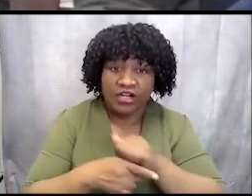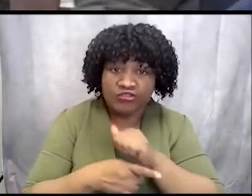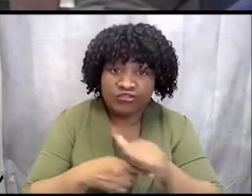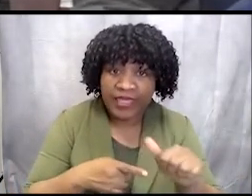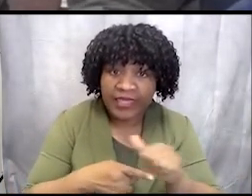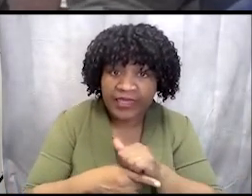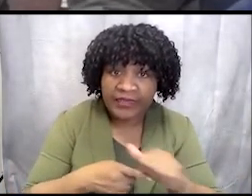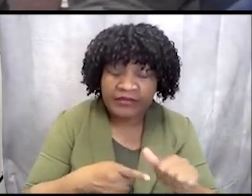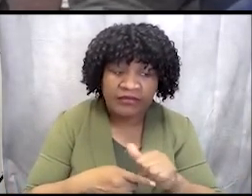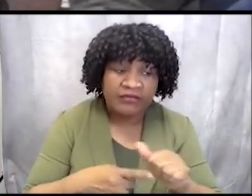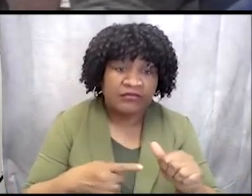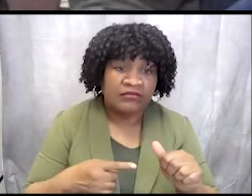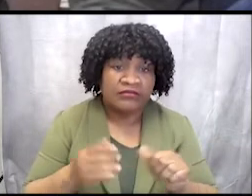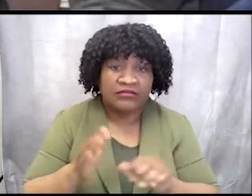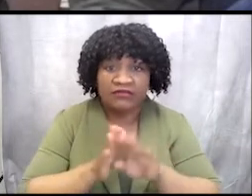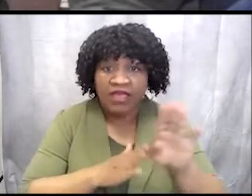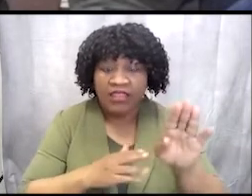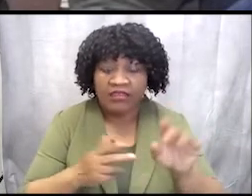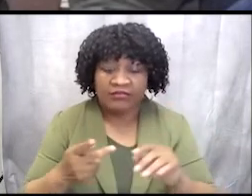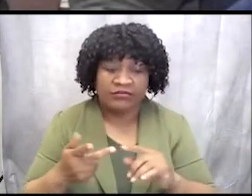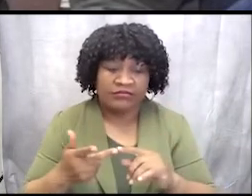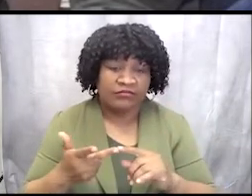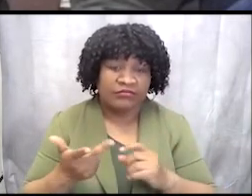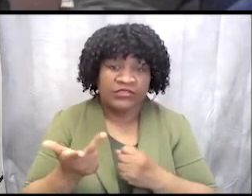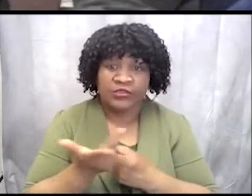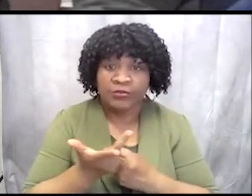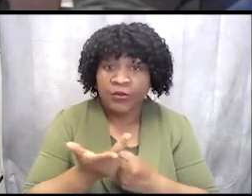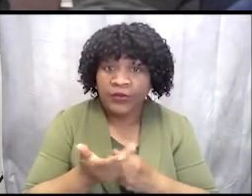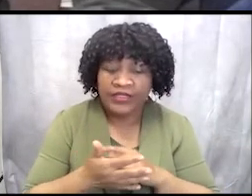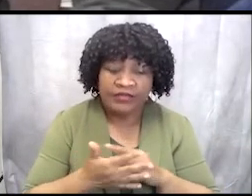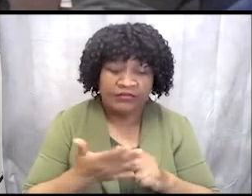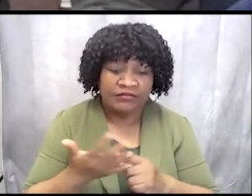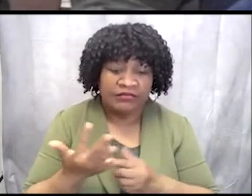developed, supported throughout the entire school system.